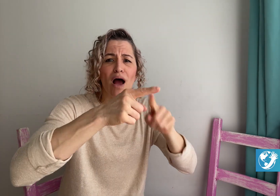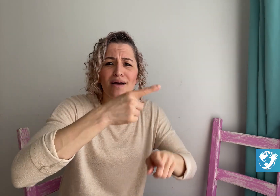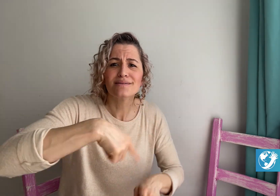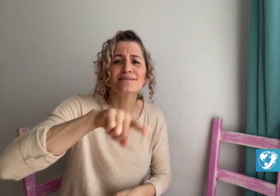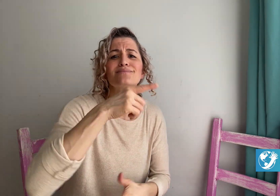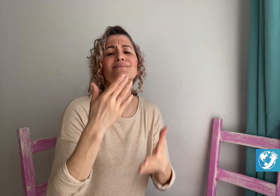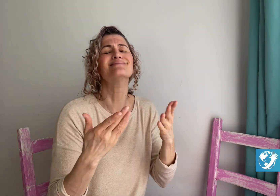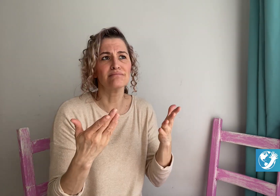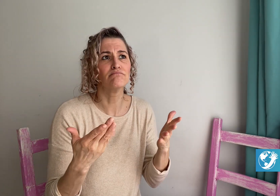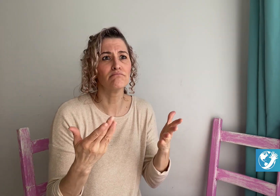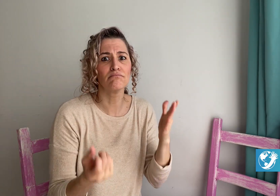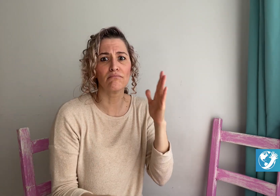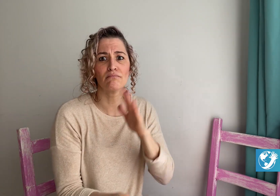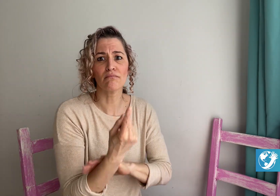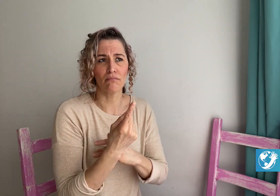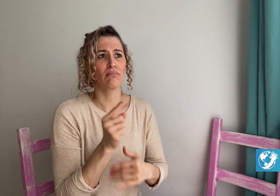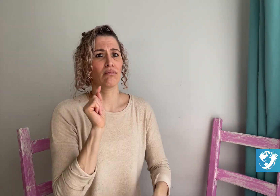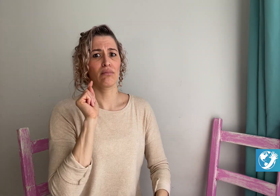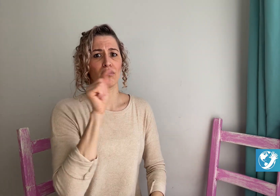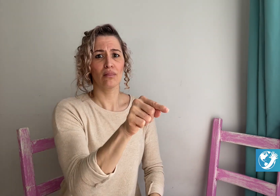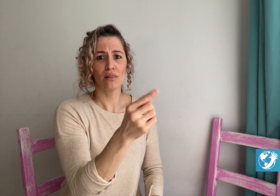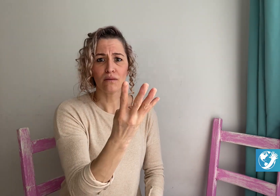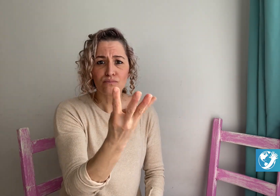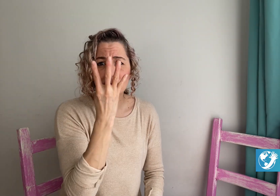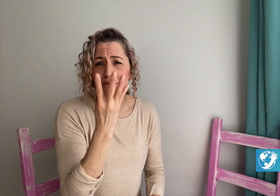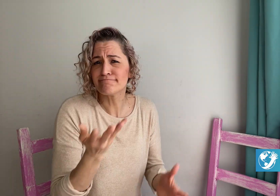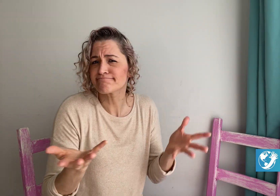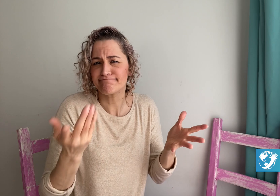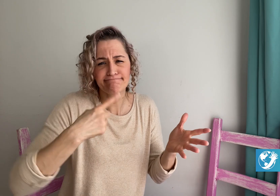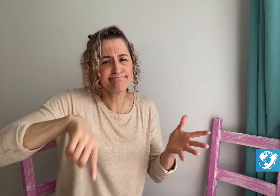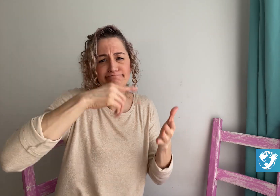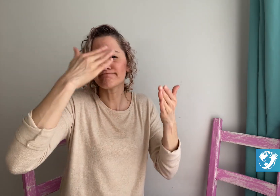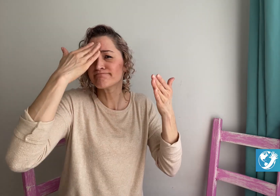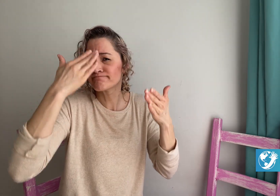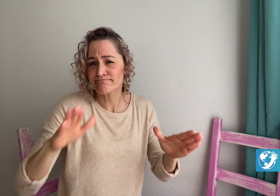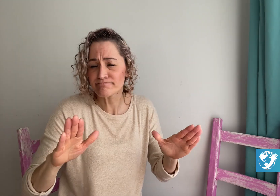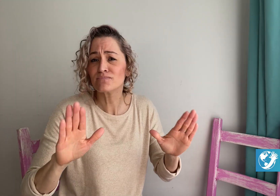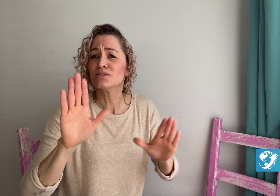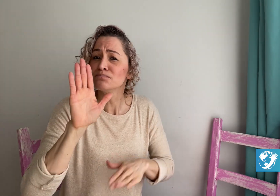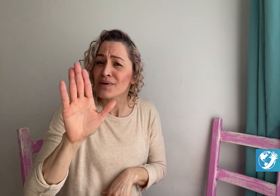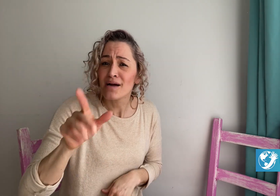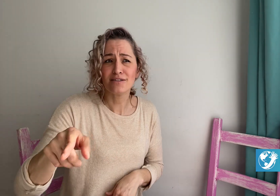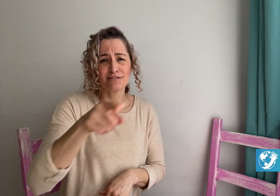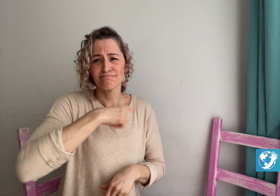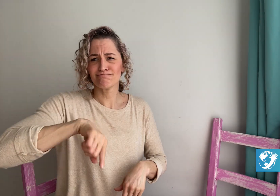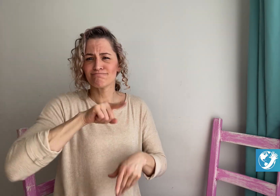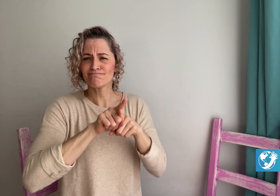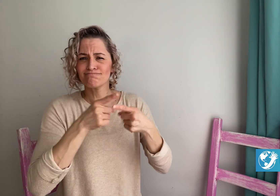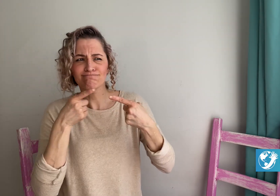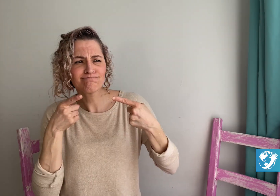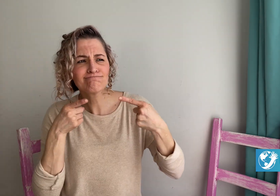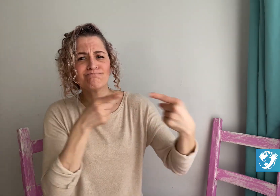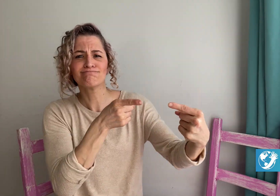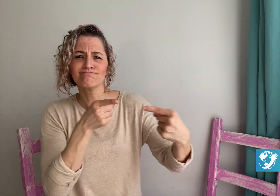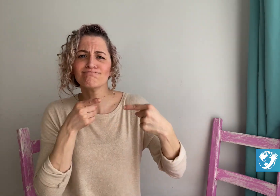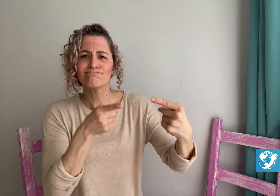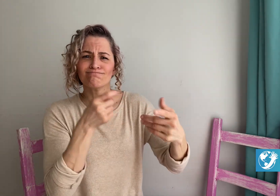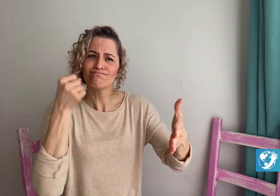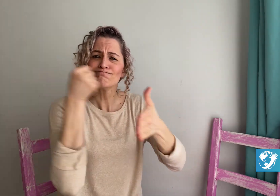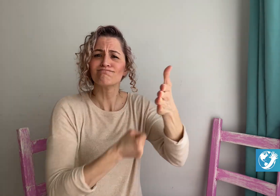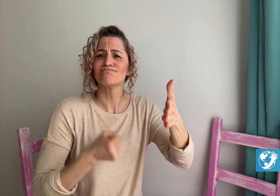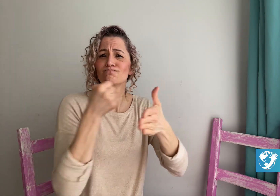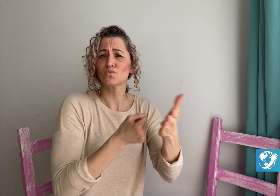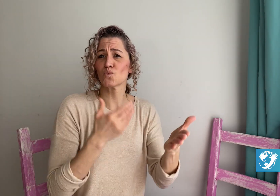As we fight for accessibility in our daily lives,